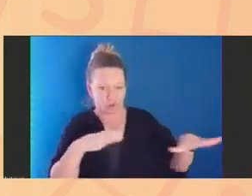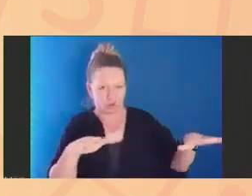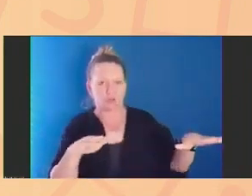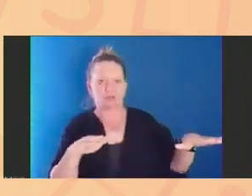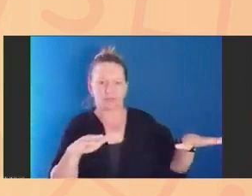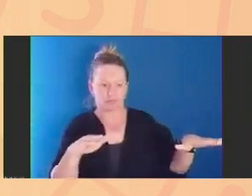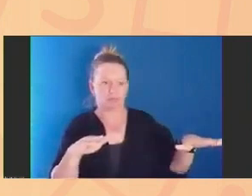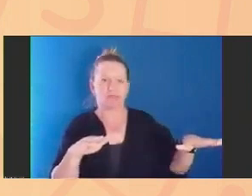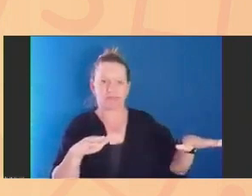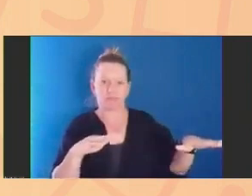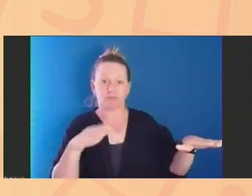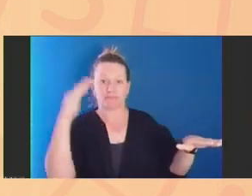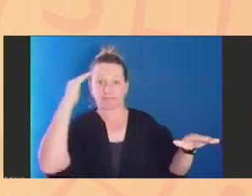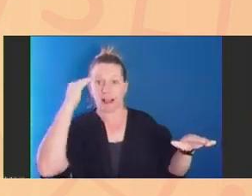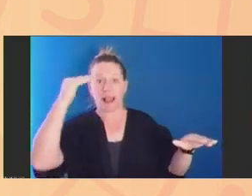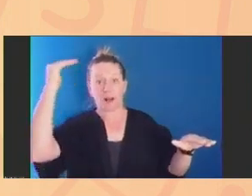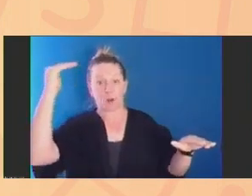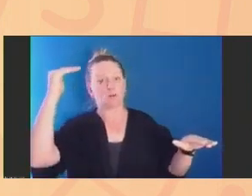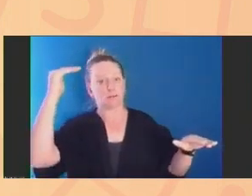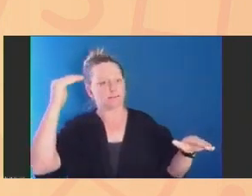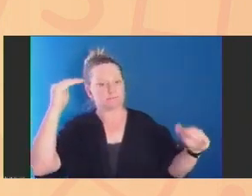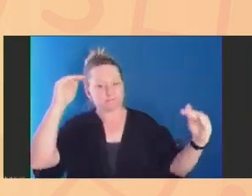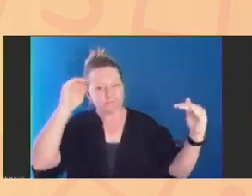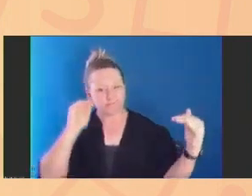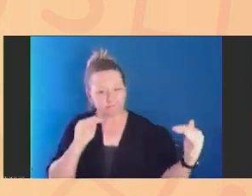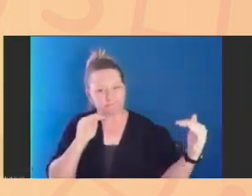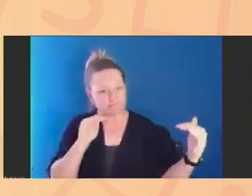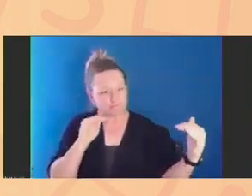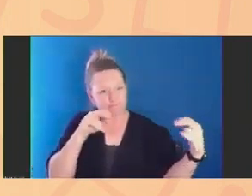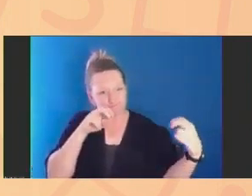And you can see that they really enjoyed.